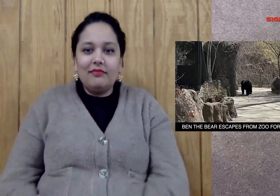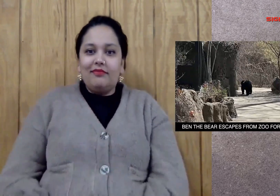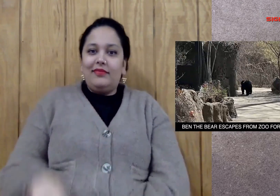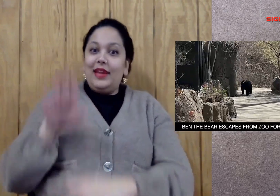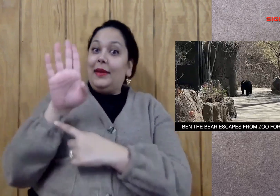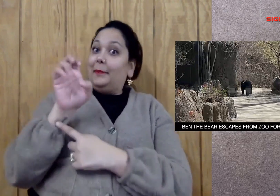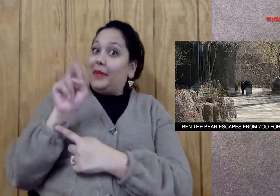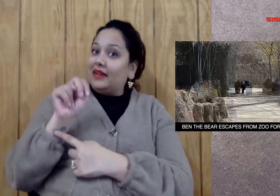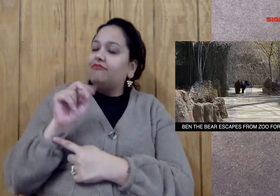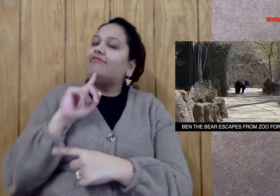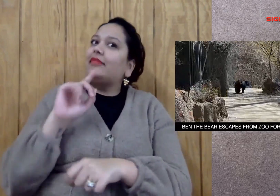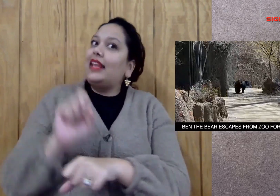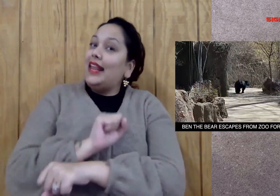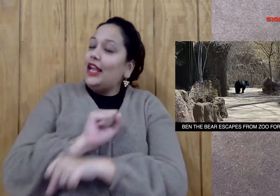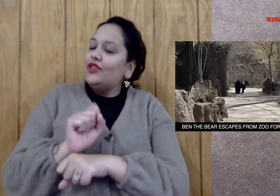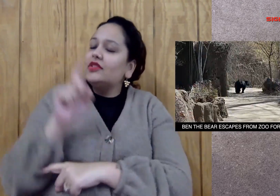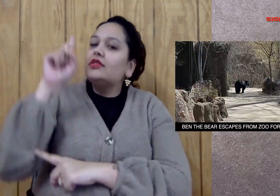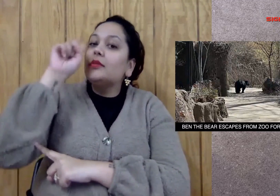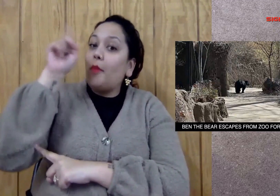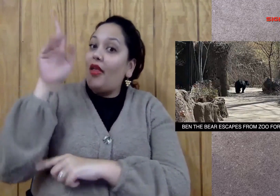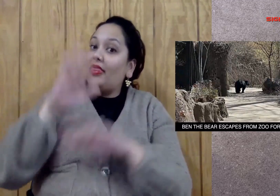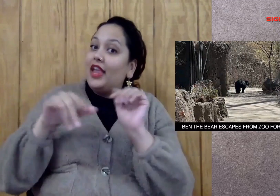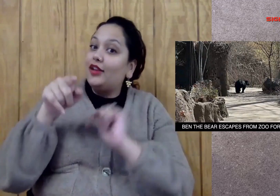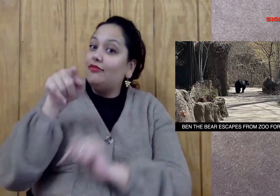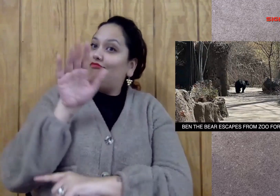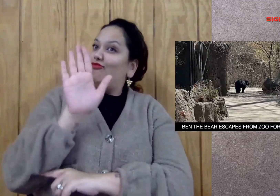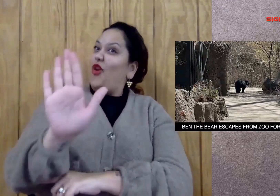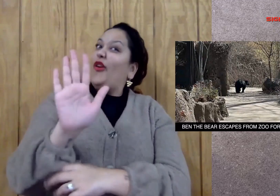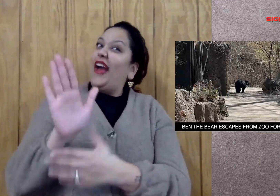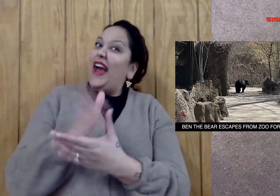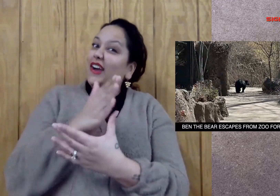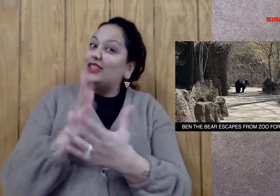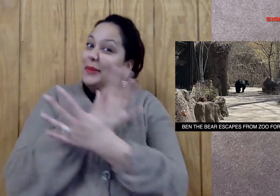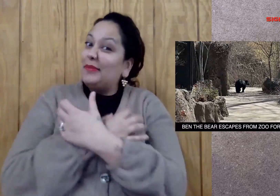Ben is clearly smarter than your average bear.